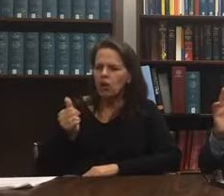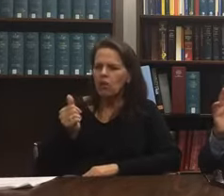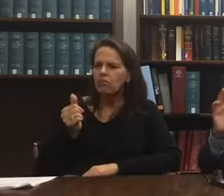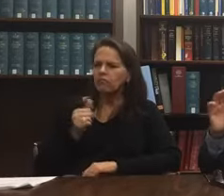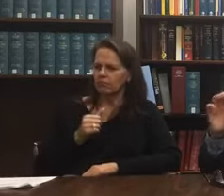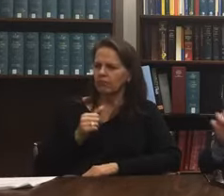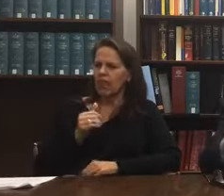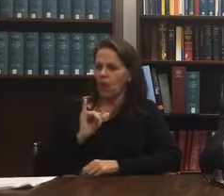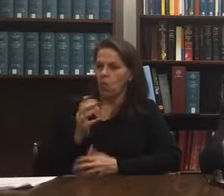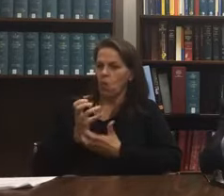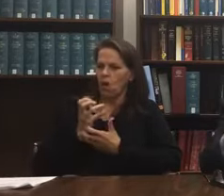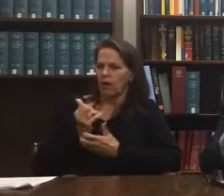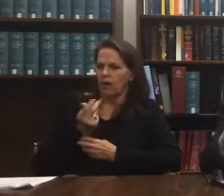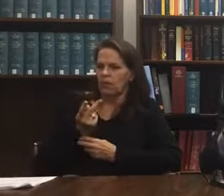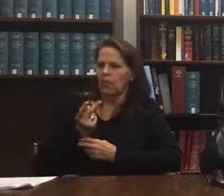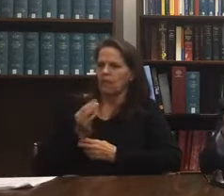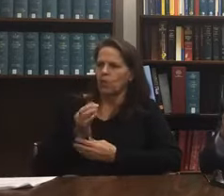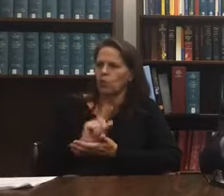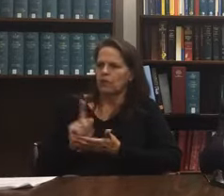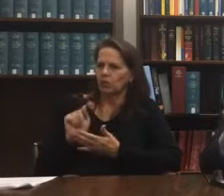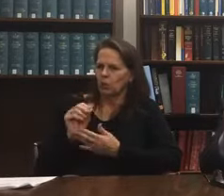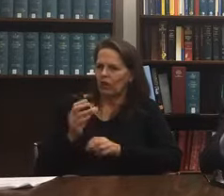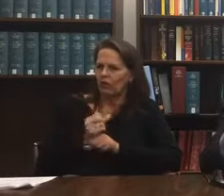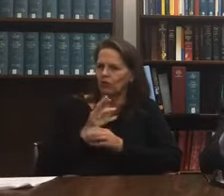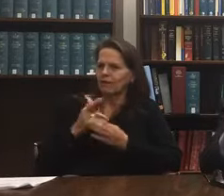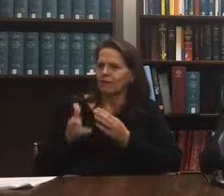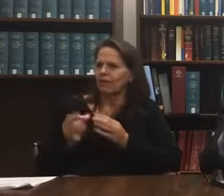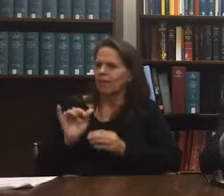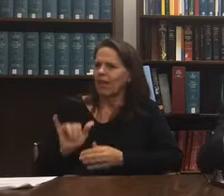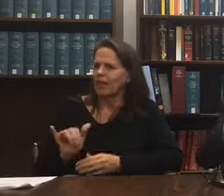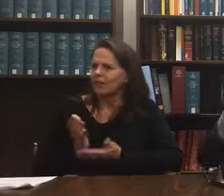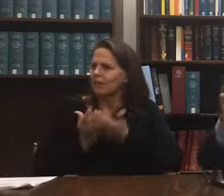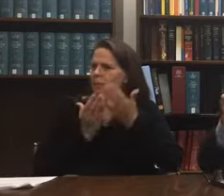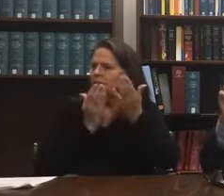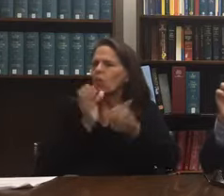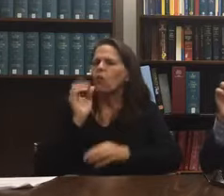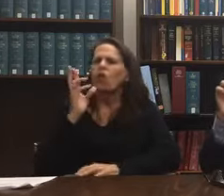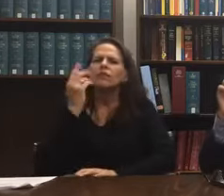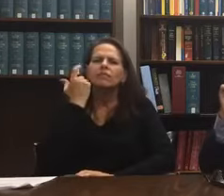a couple weeks to get the results of that submitted or they talked about